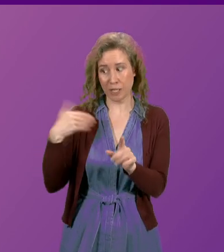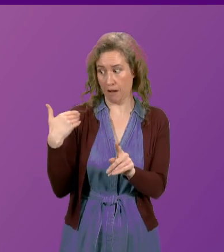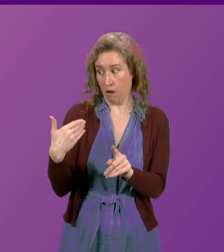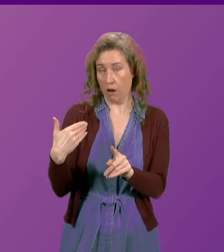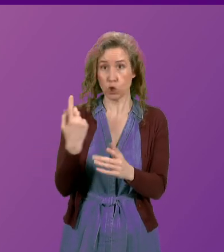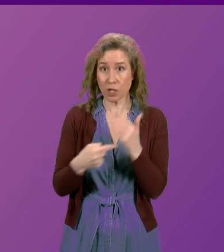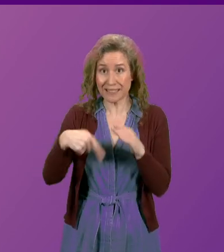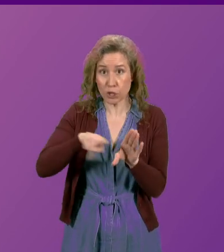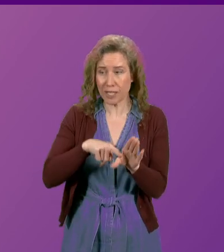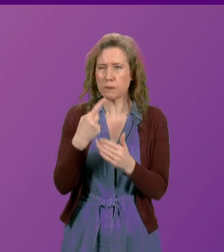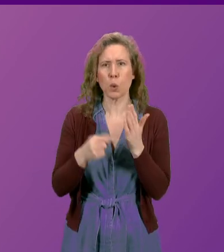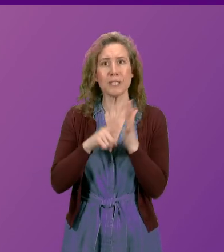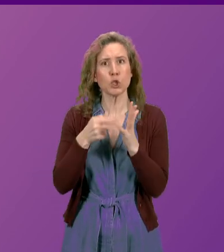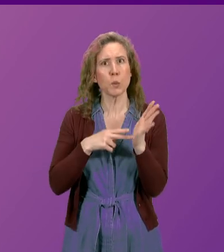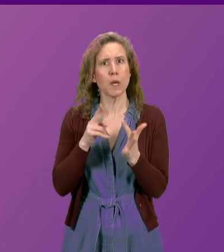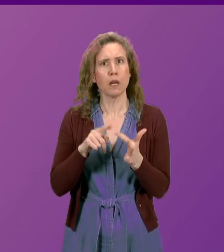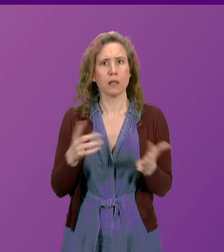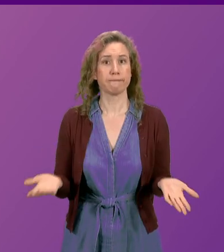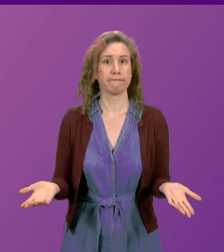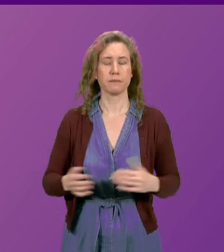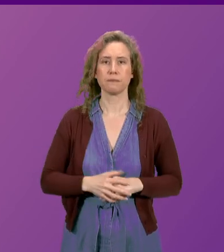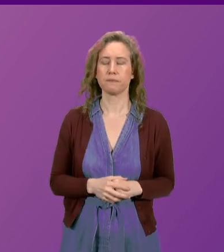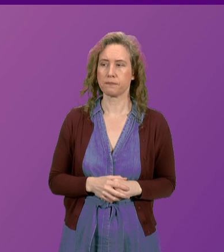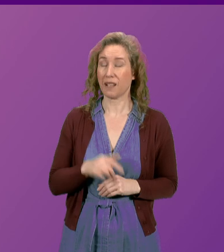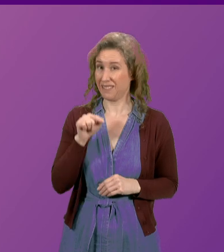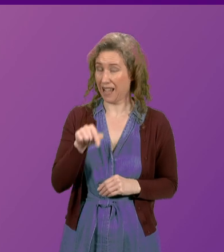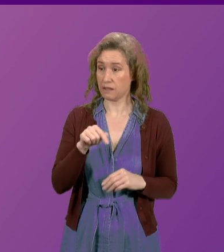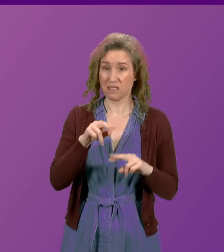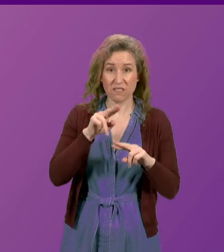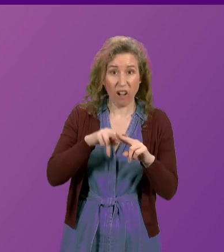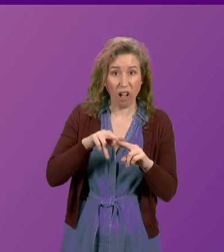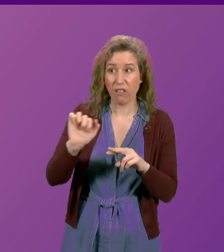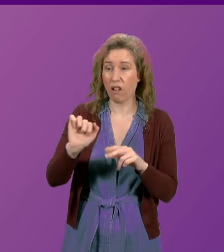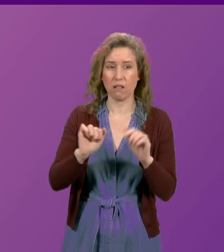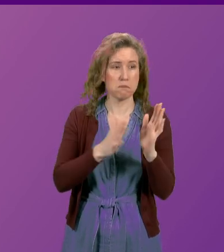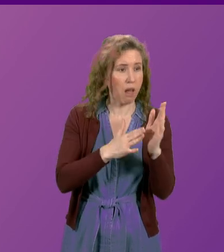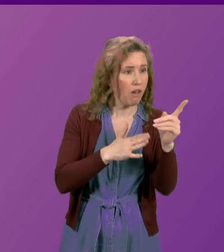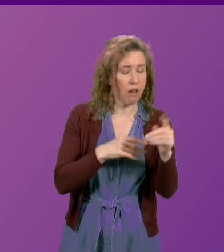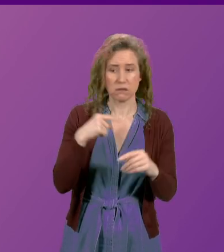and it is only June. Those are fathers and mothers, and sons and daughters,